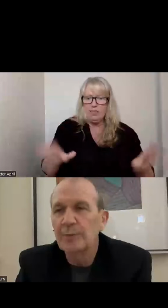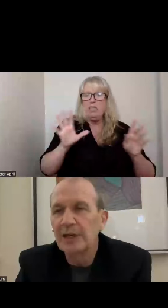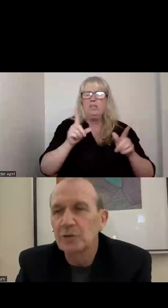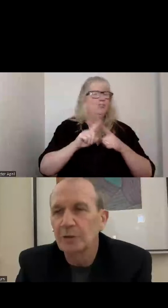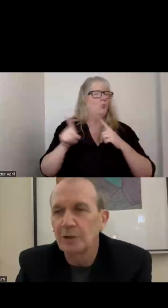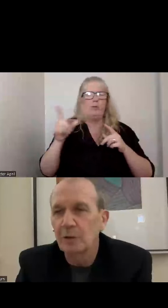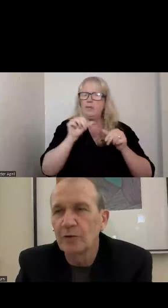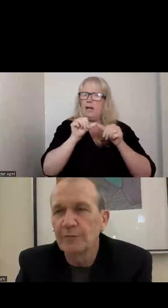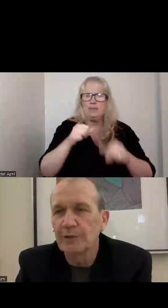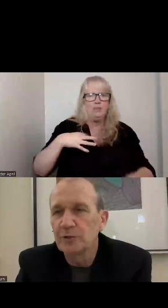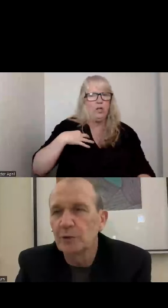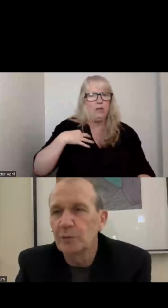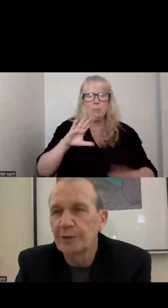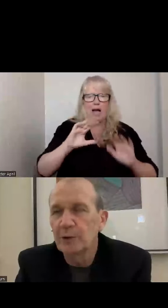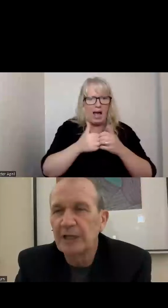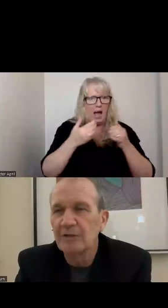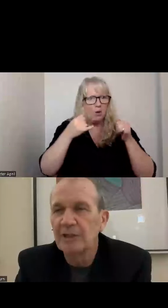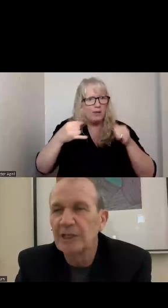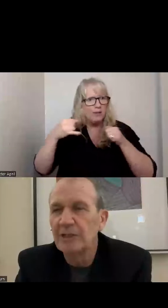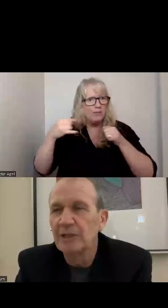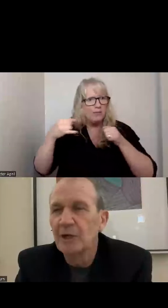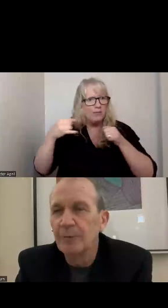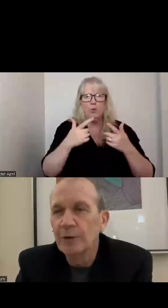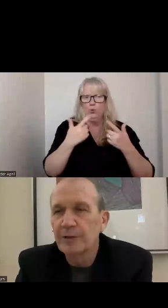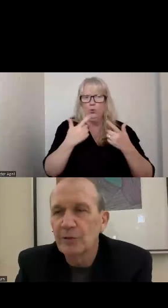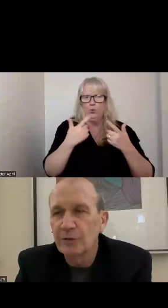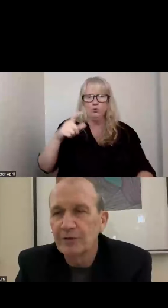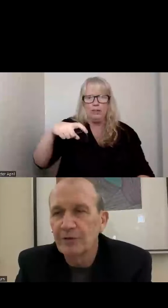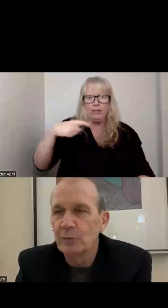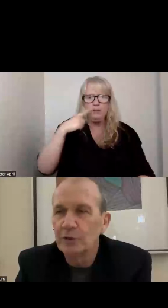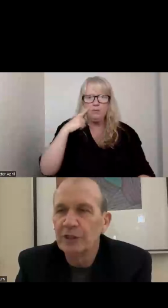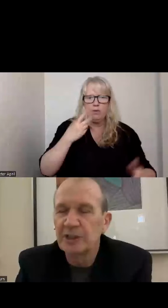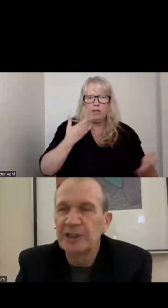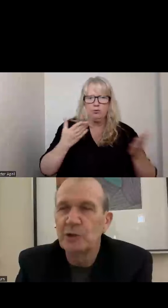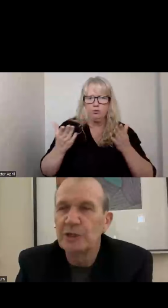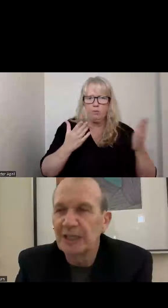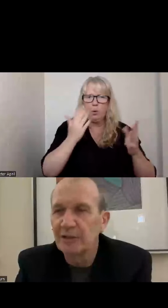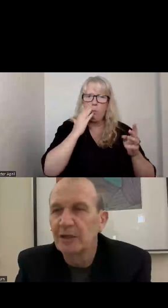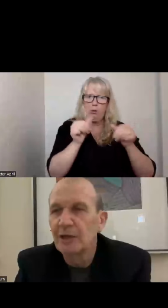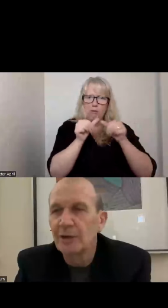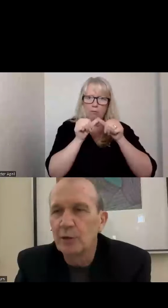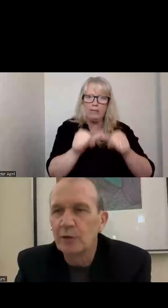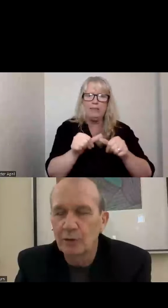WE MAKE SURE THOSE INDIVIDUALS WILL CONTINUE TO GET THOSE